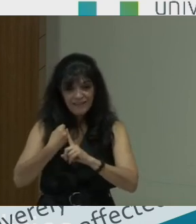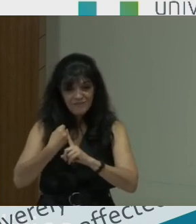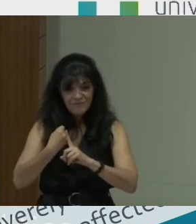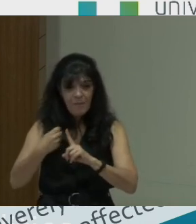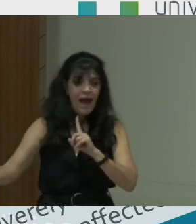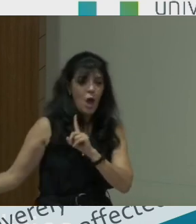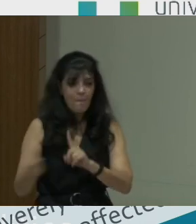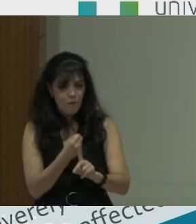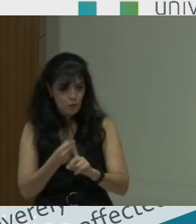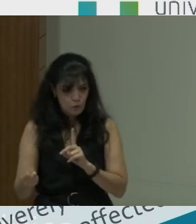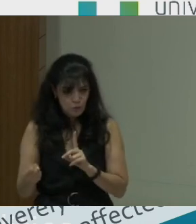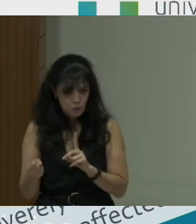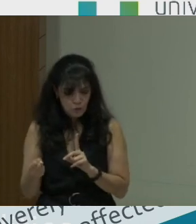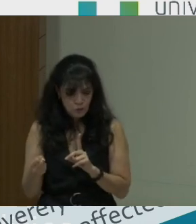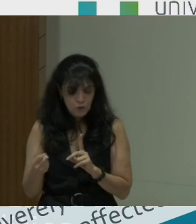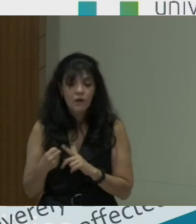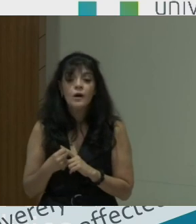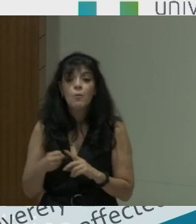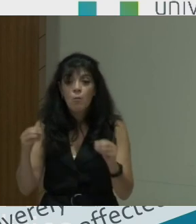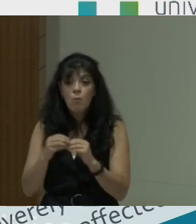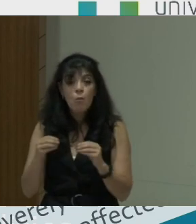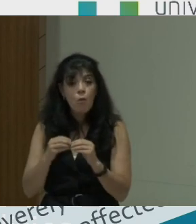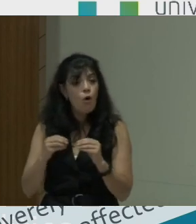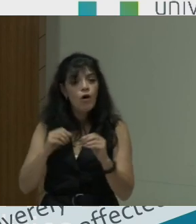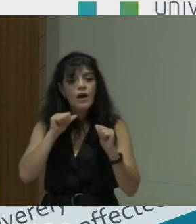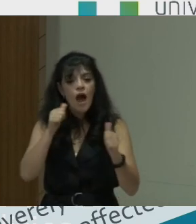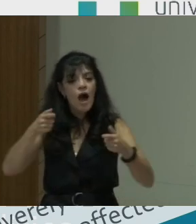Because there are more uncontrolled situations where a caregiver,